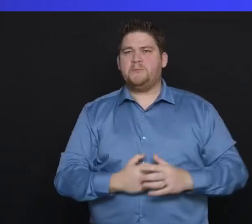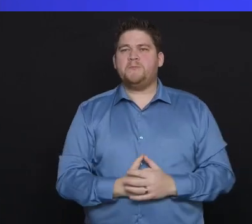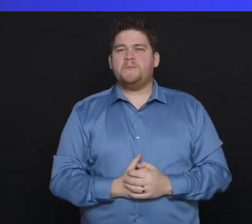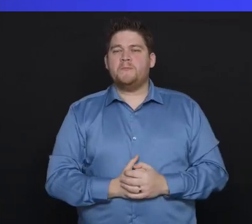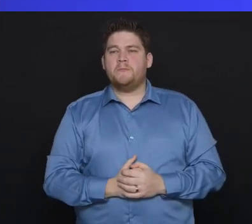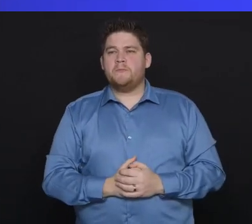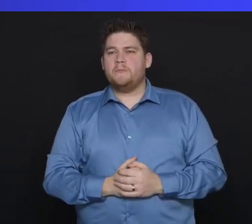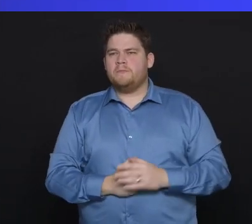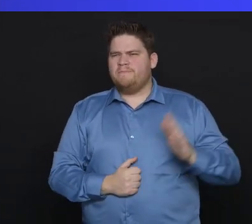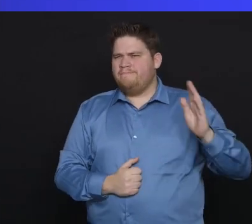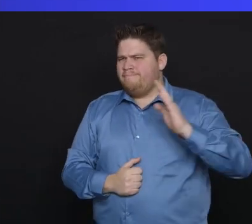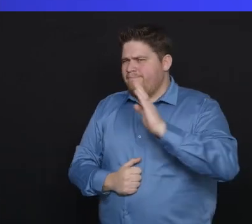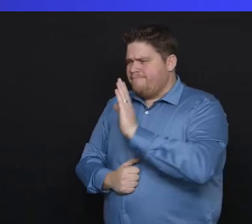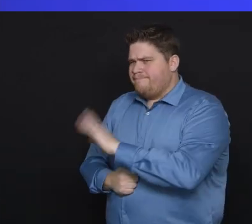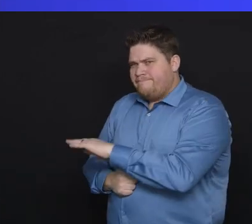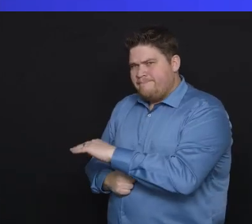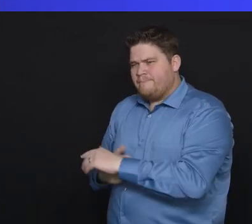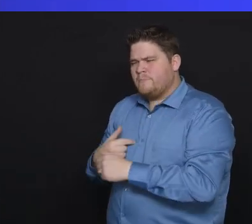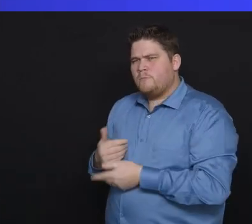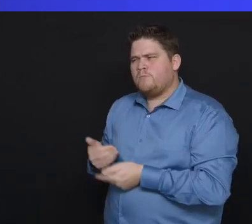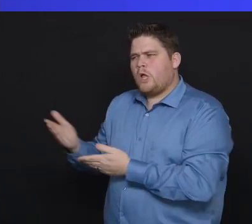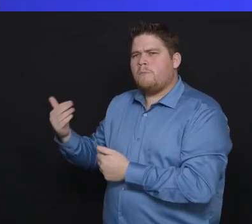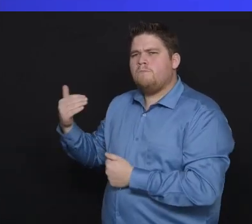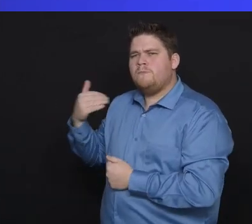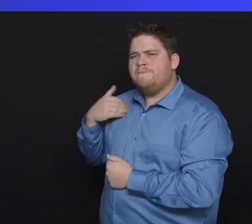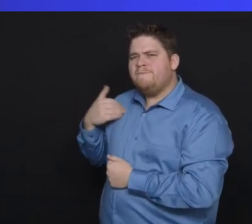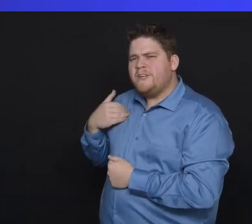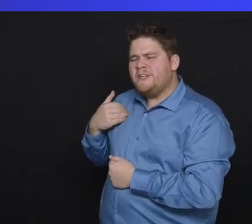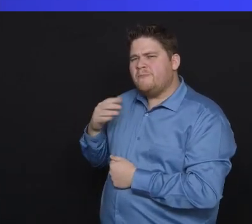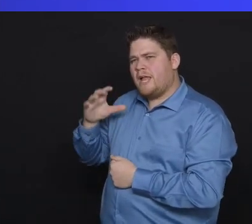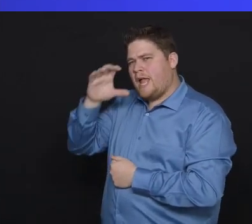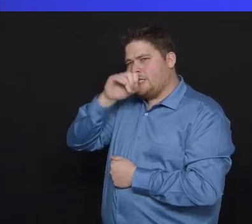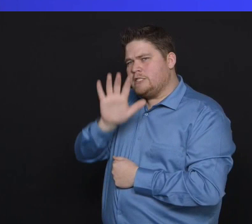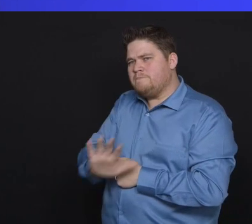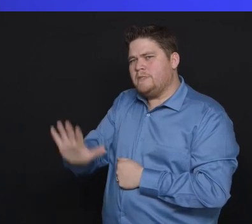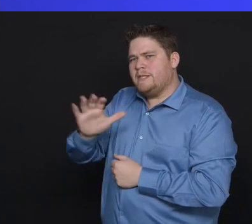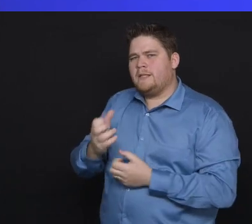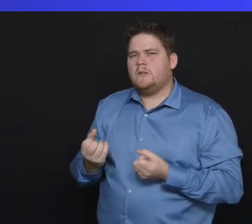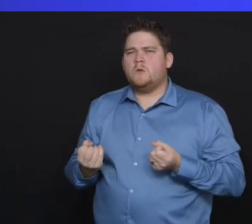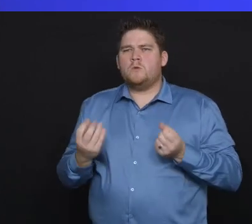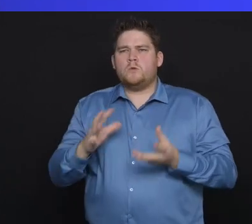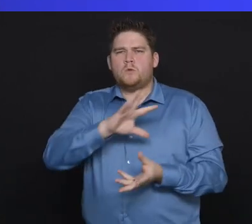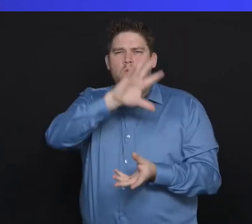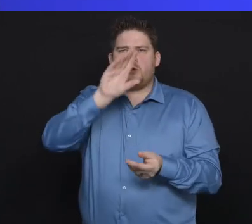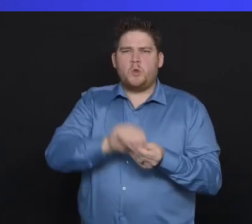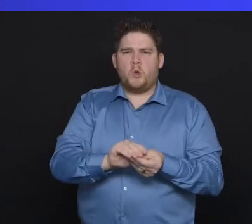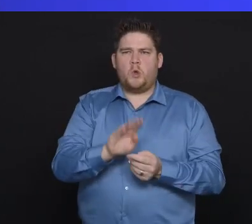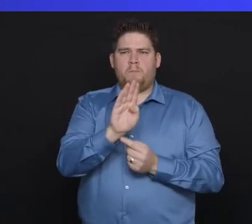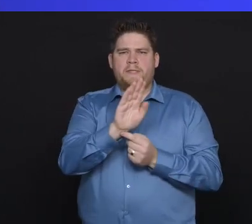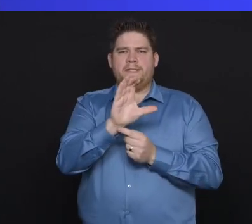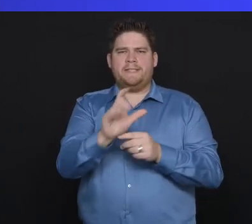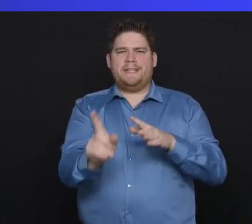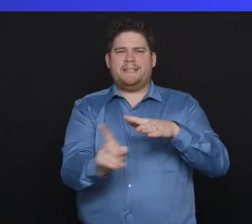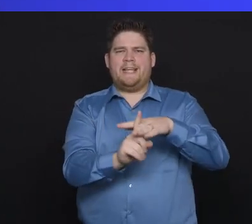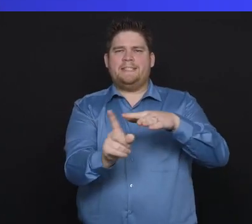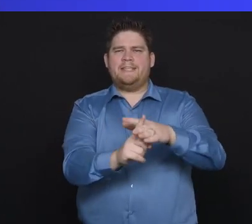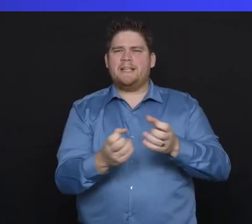Hello, I brought this up earlier this week, but what's the estimate for the actual number of patients we will be seeing and how accurate can